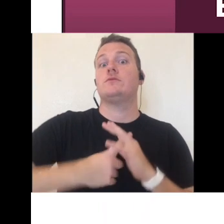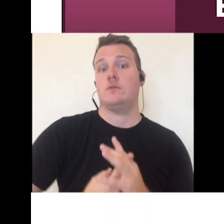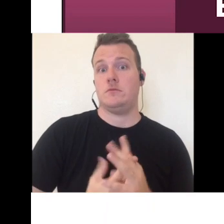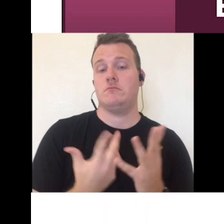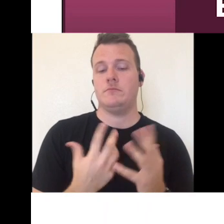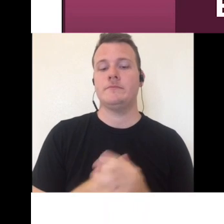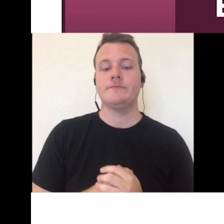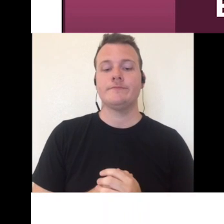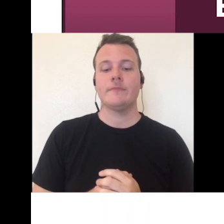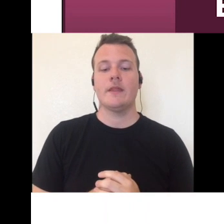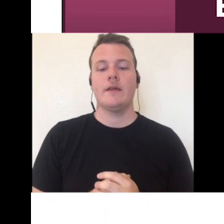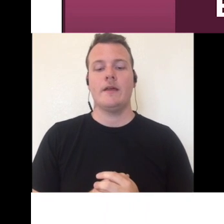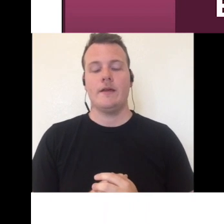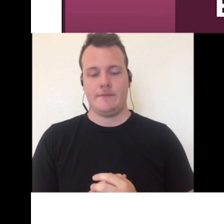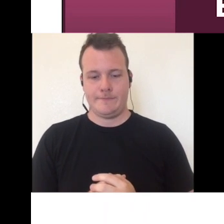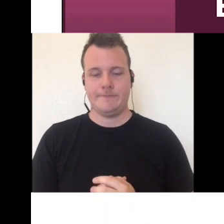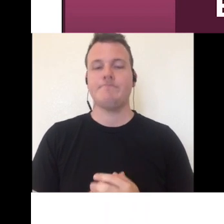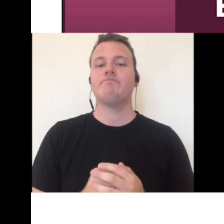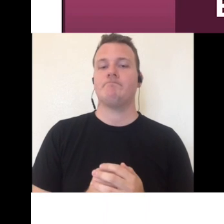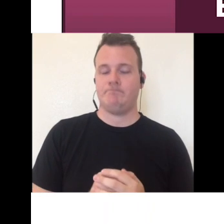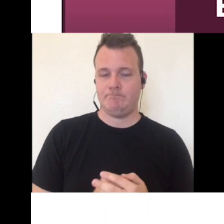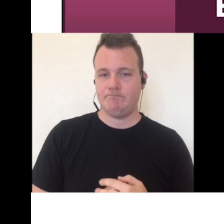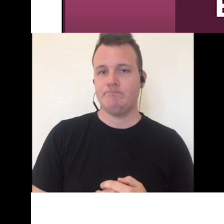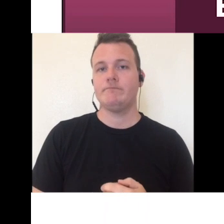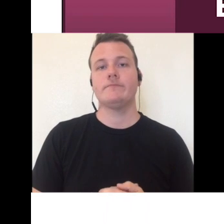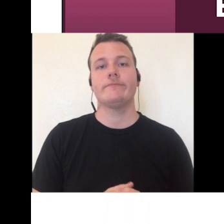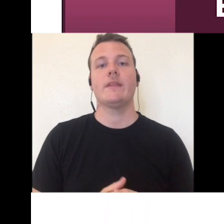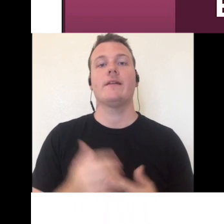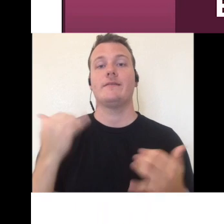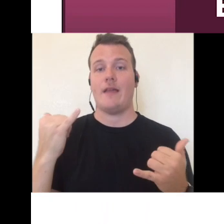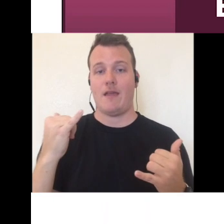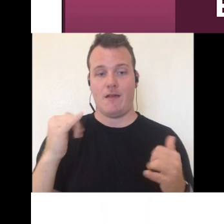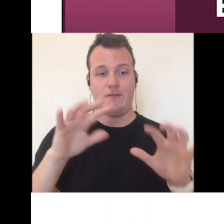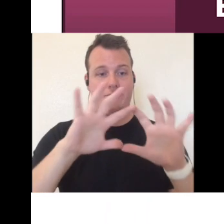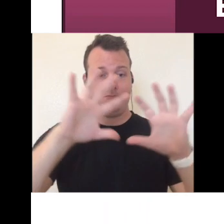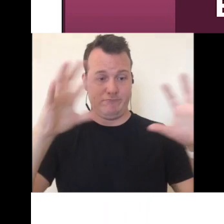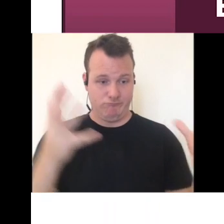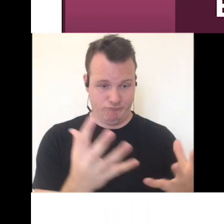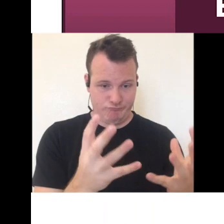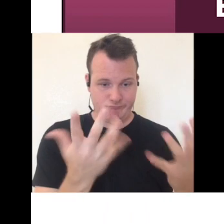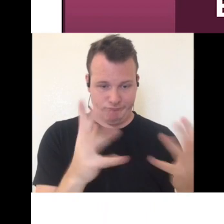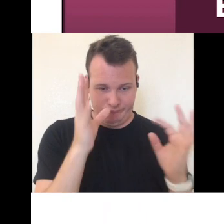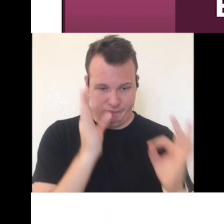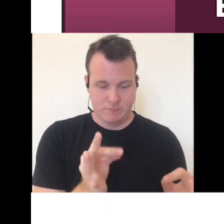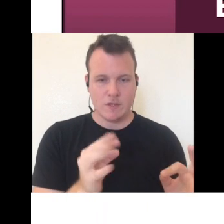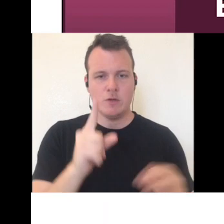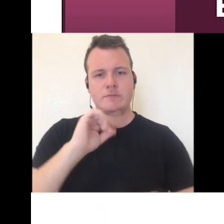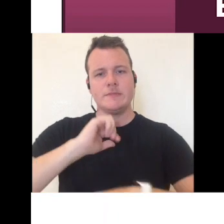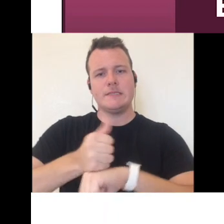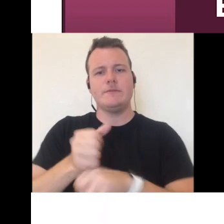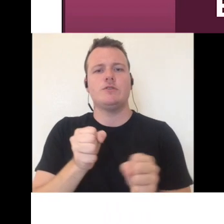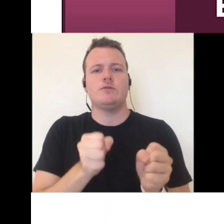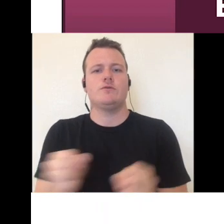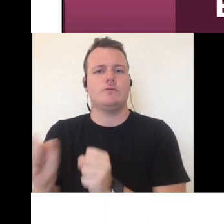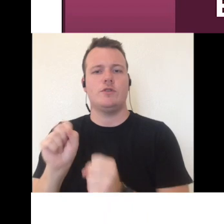where we can begin to go then you're gonna take this and have a strategy